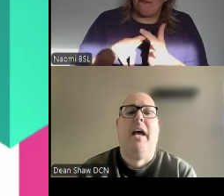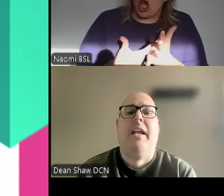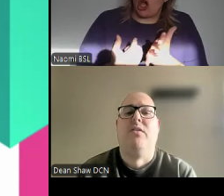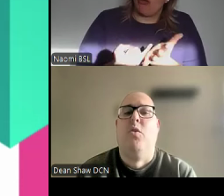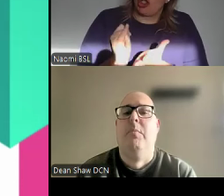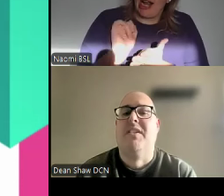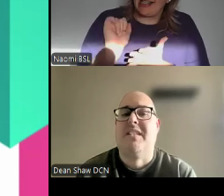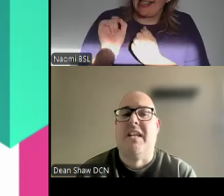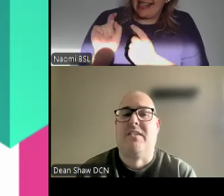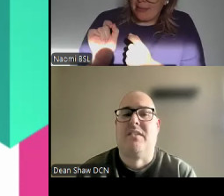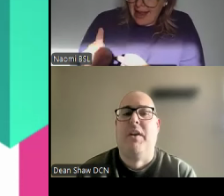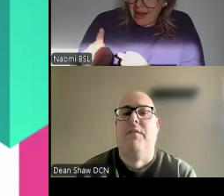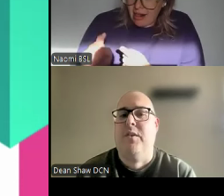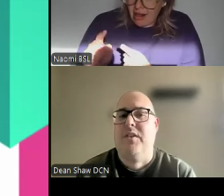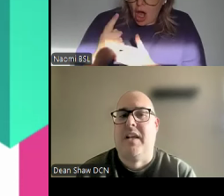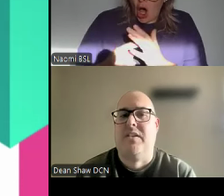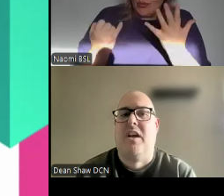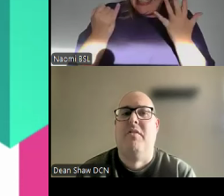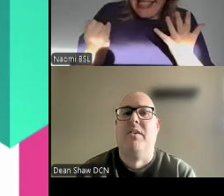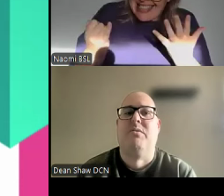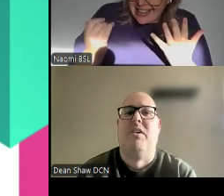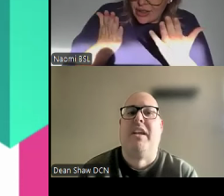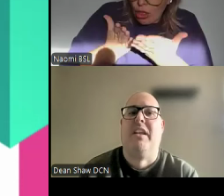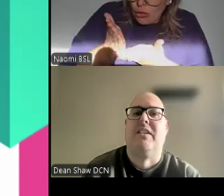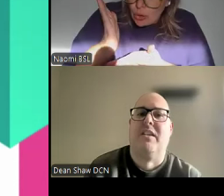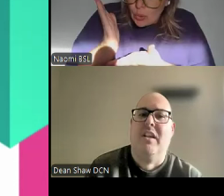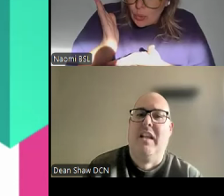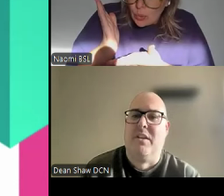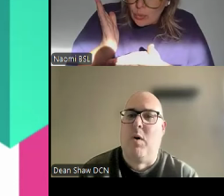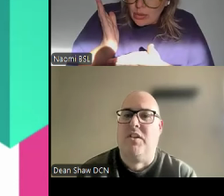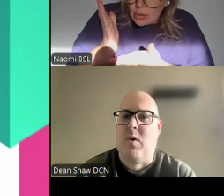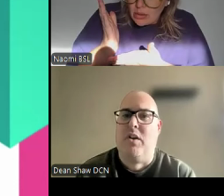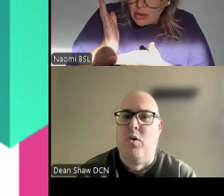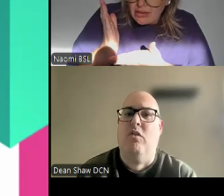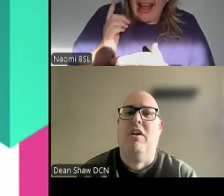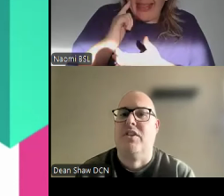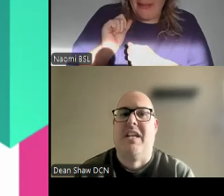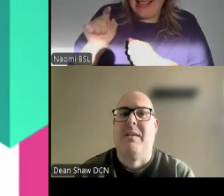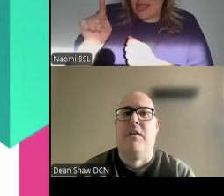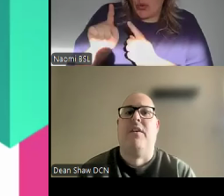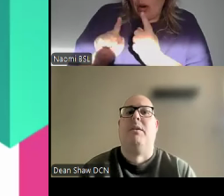and all but six went through the second time around. I reckon that's a one-to-one call or even just an email follow-up